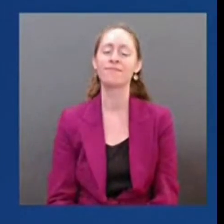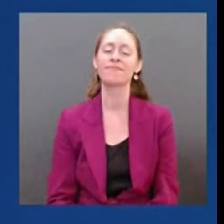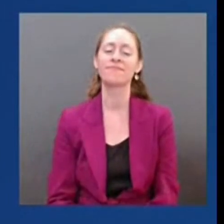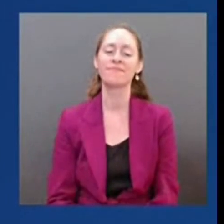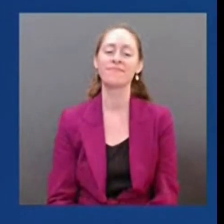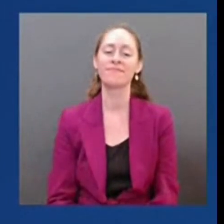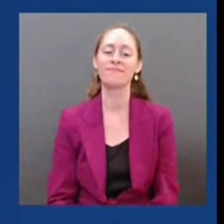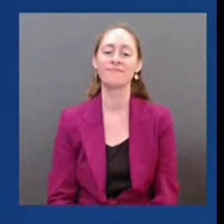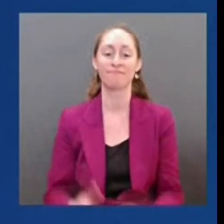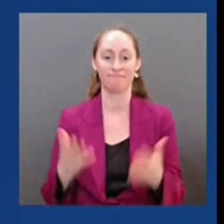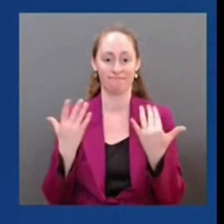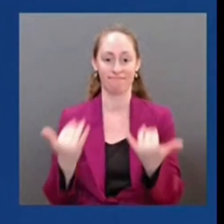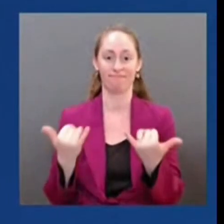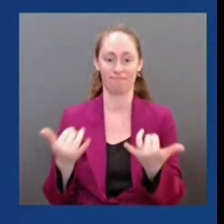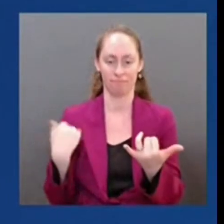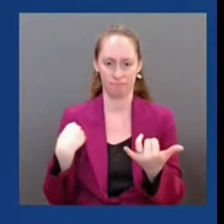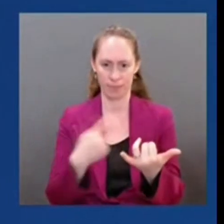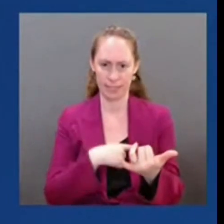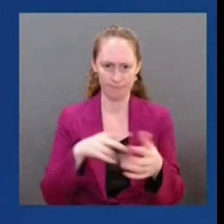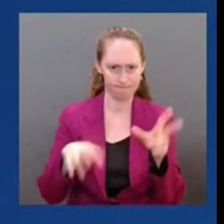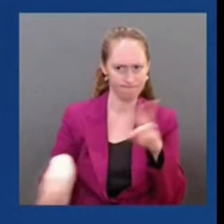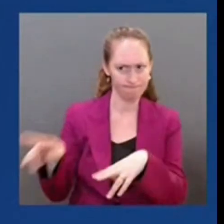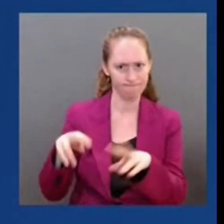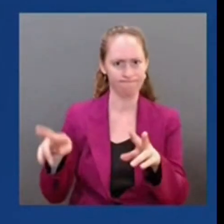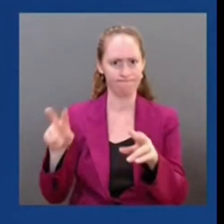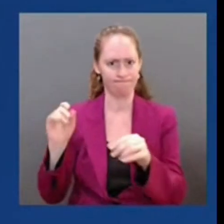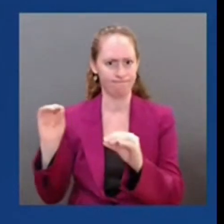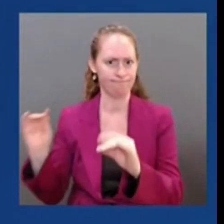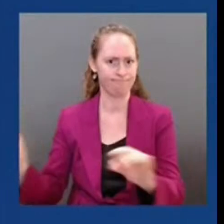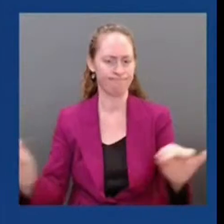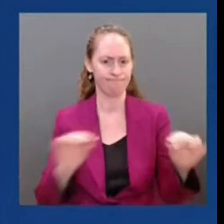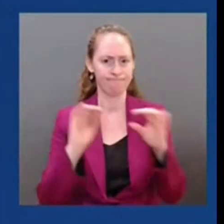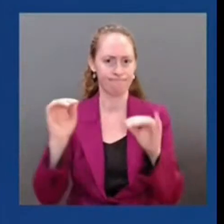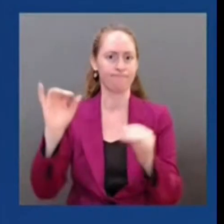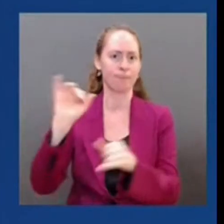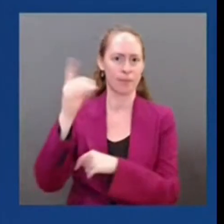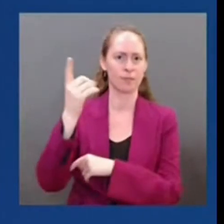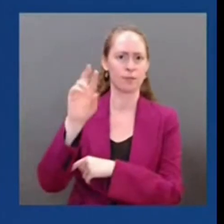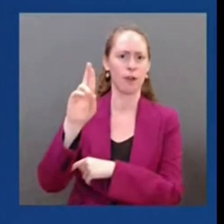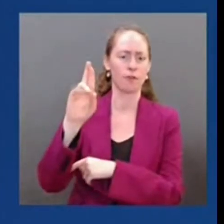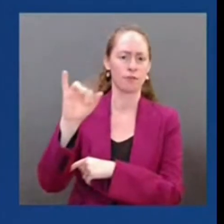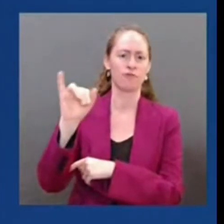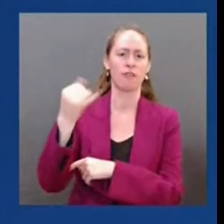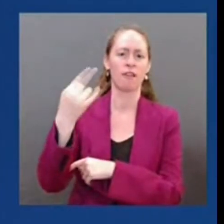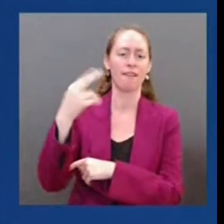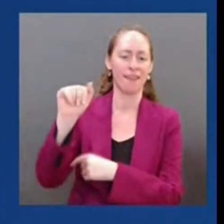OMICRON WHICH HAS GONE DOWN AND NOW OVER THE LAST SEVERAL